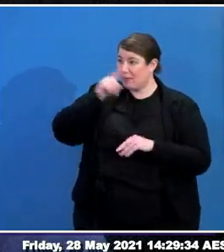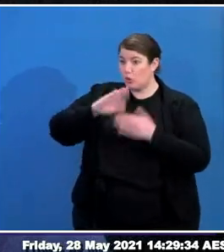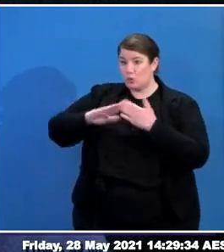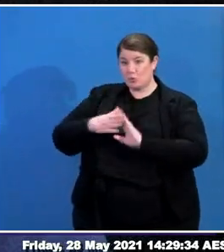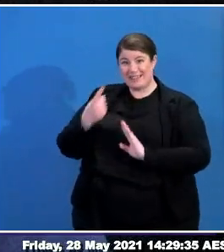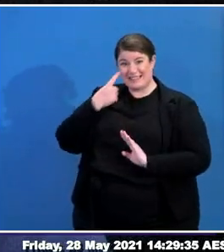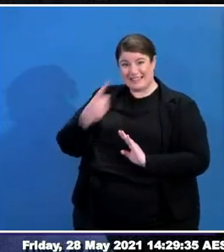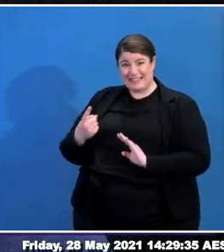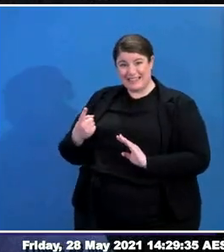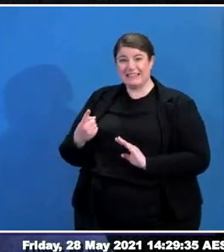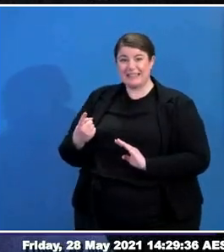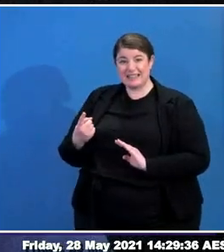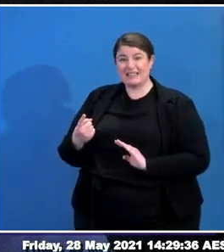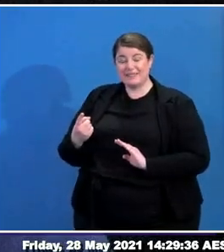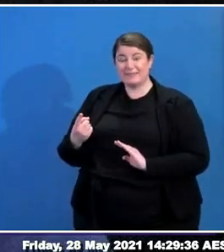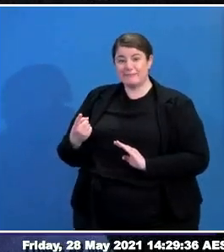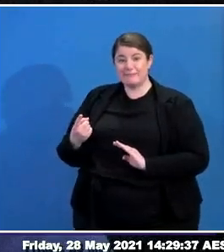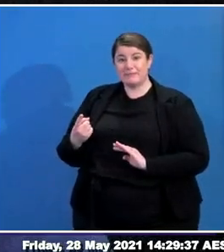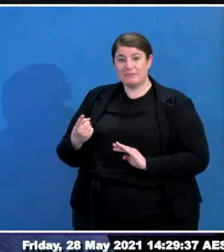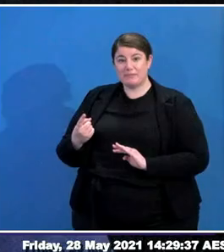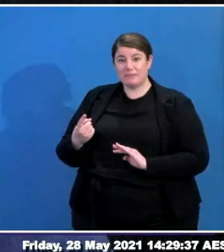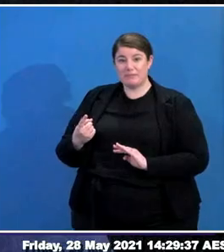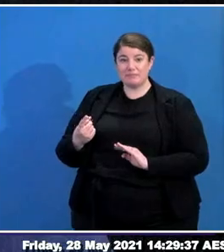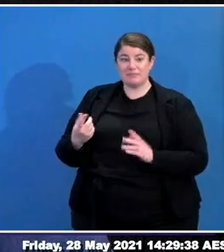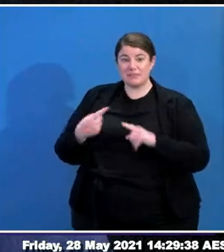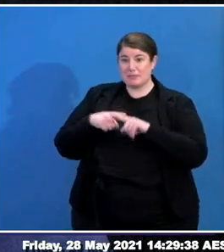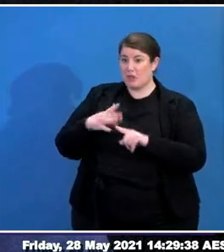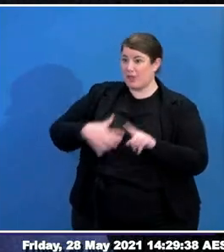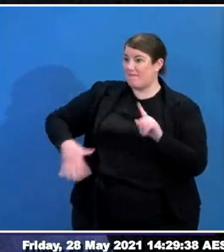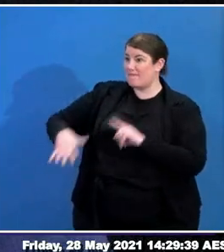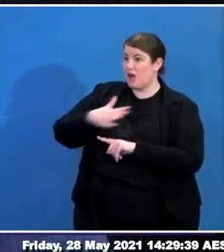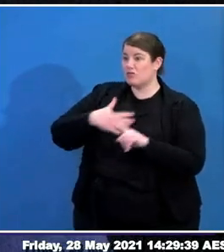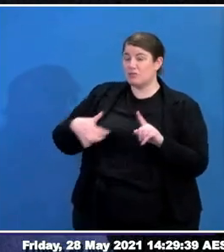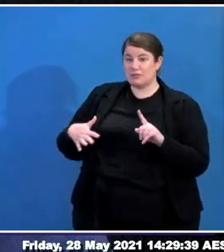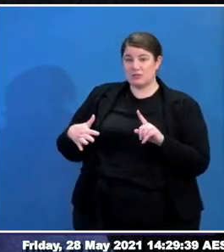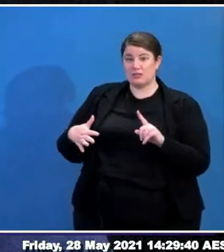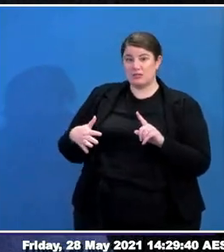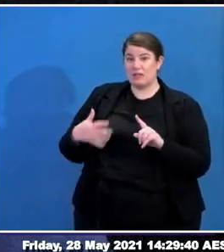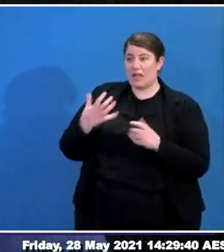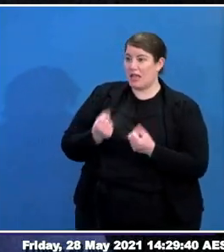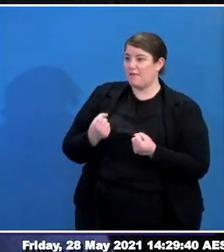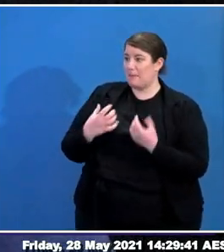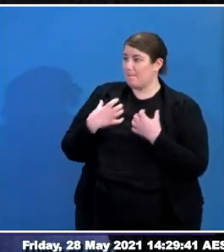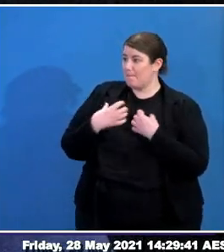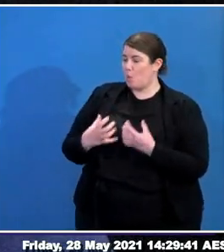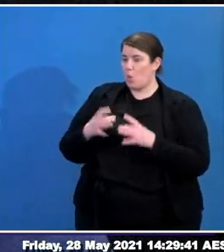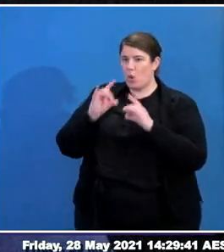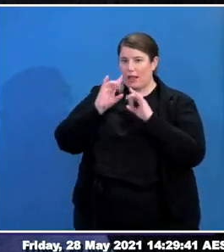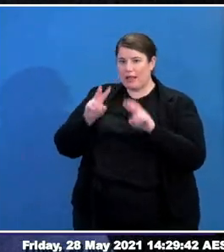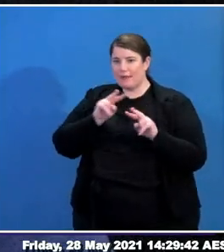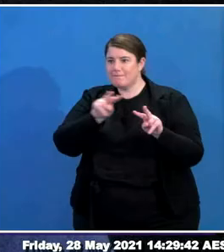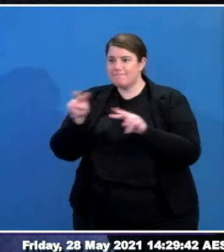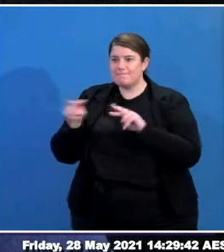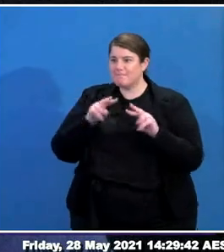because in environments where there is greater transparency, more connection